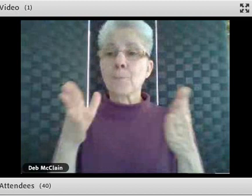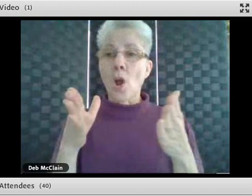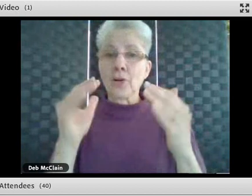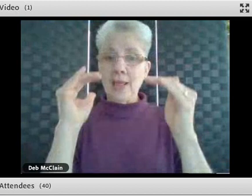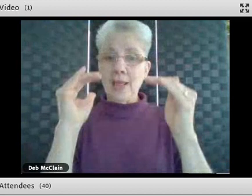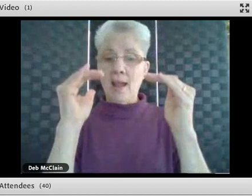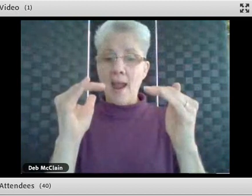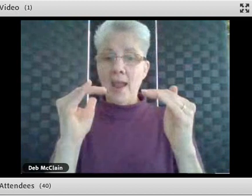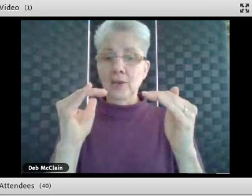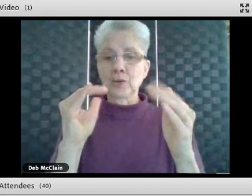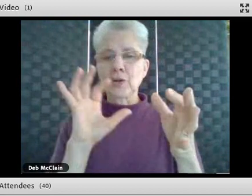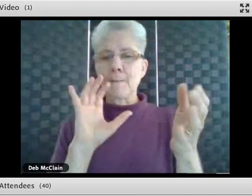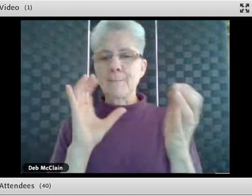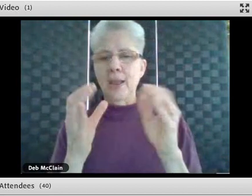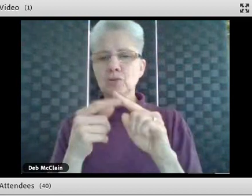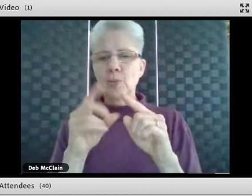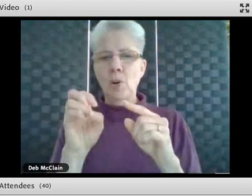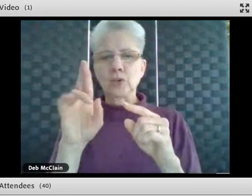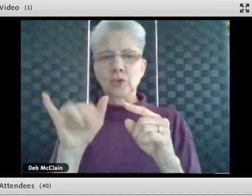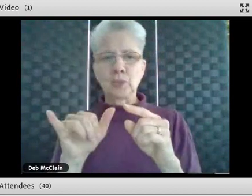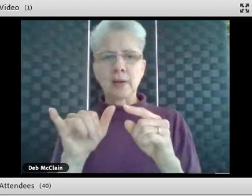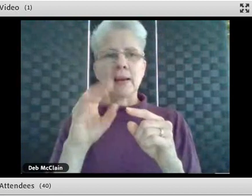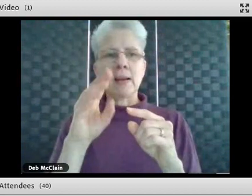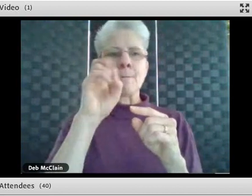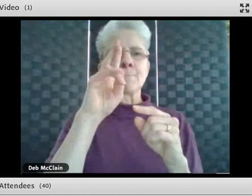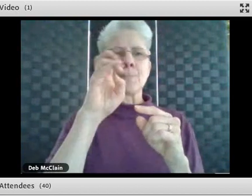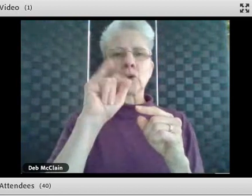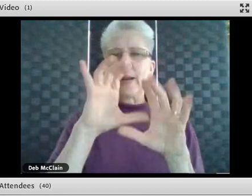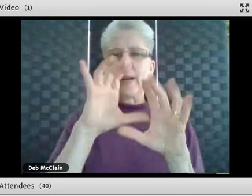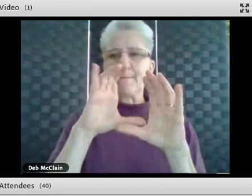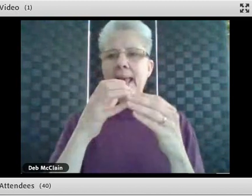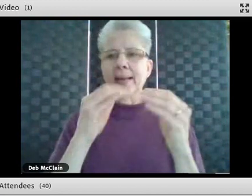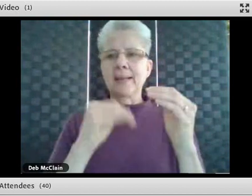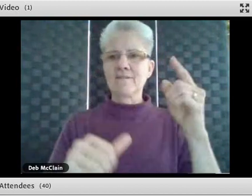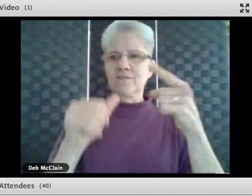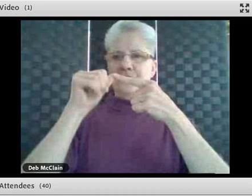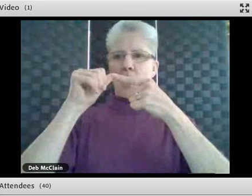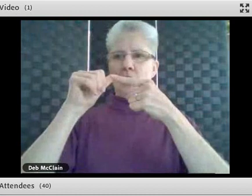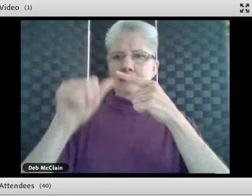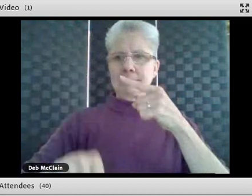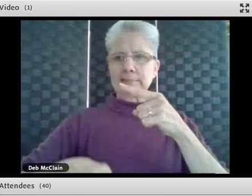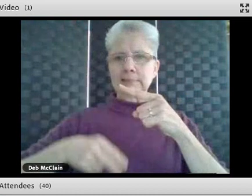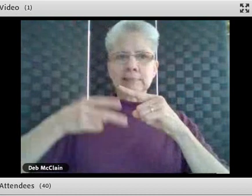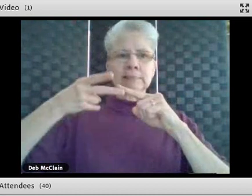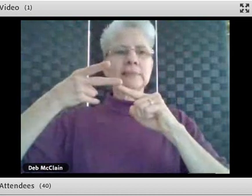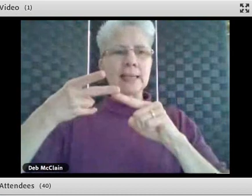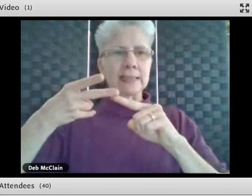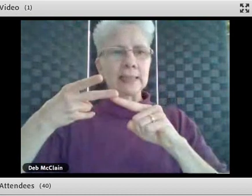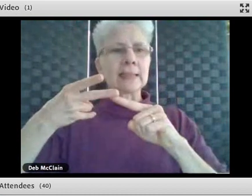so "inner planets" being the highest part of that hierarchy that it was shown here, then Mercury, planets is more specific.